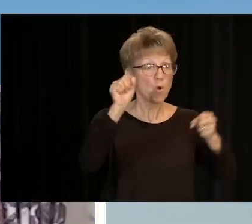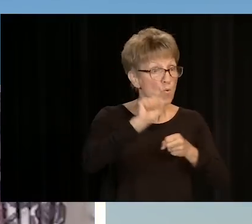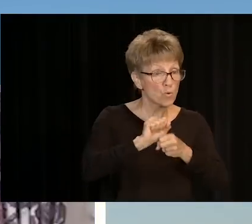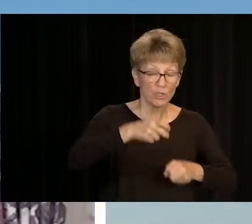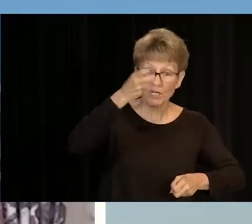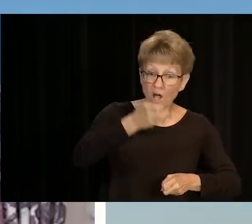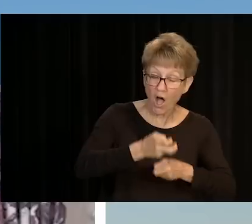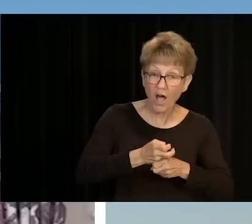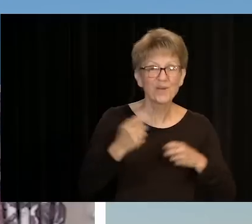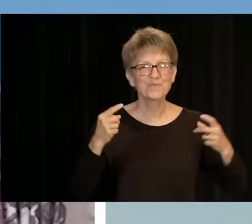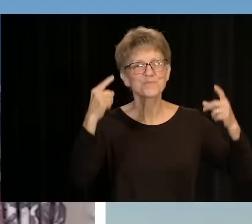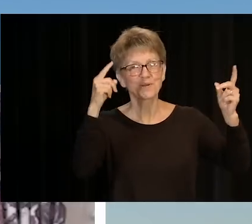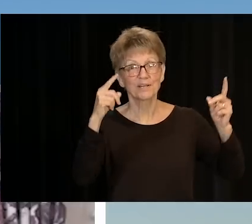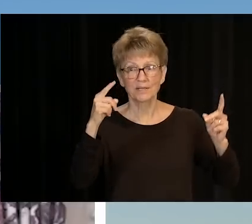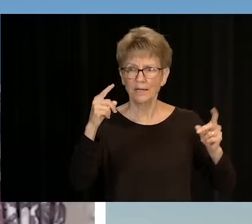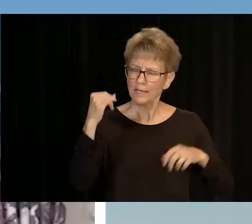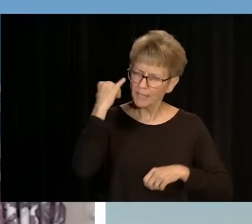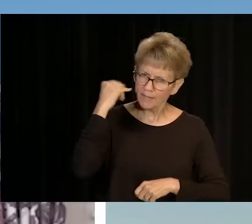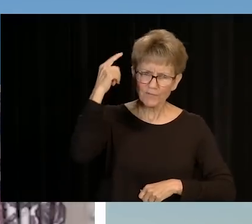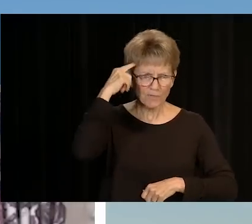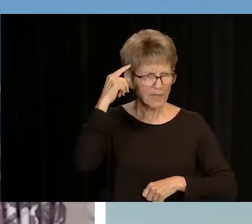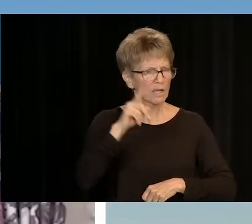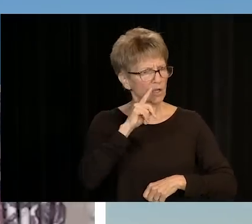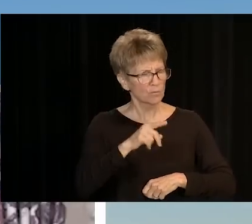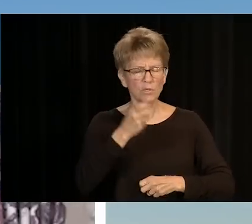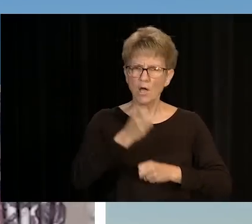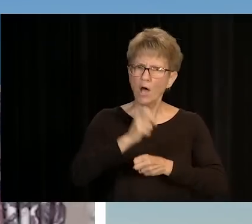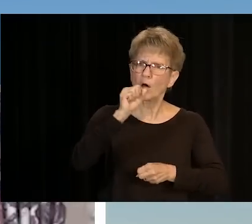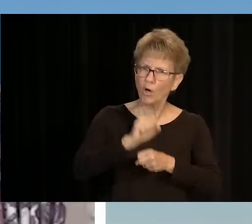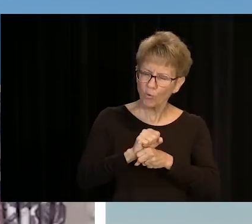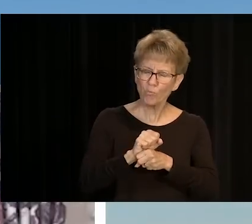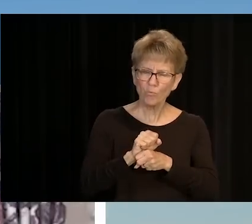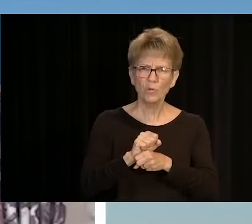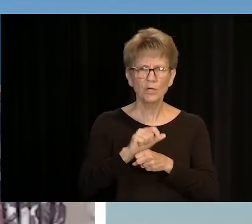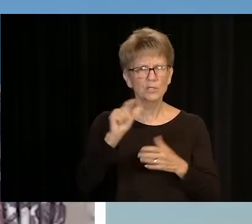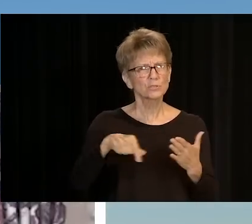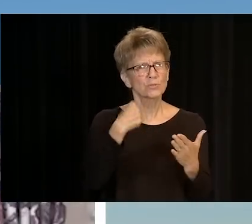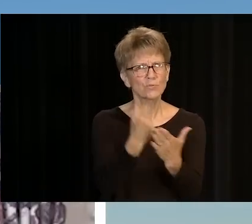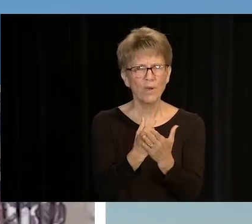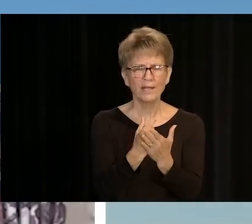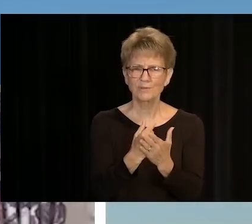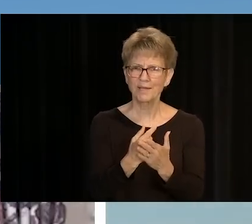WHEN YOU THINK ABOUT IT, IT WAS HARD WORK TO GET WHERE YOU ARE, BUT IT PAID OFF IN THE LONG RUN.